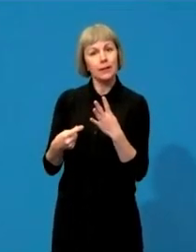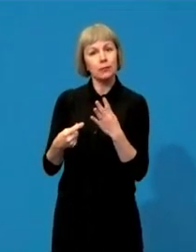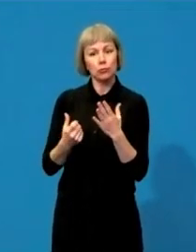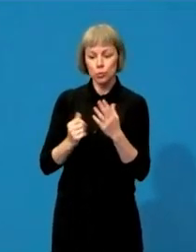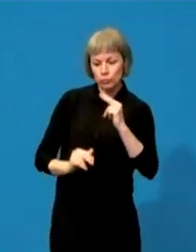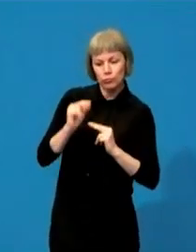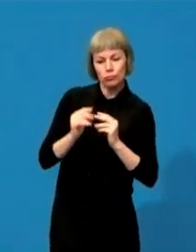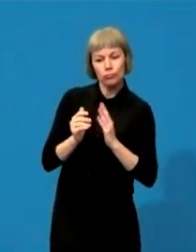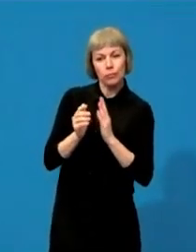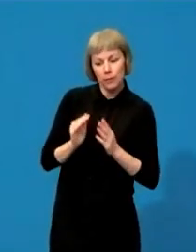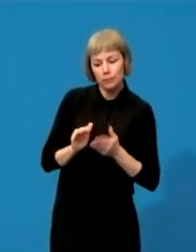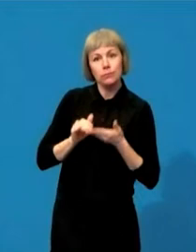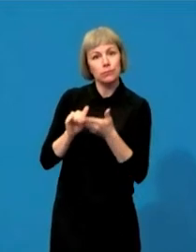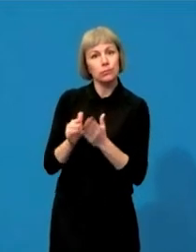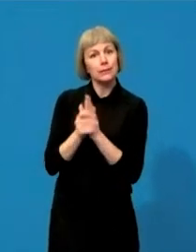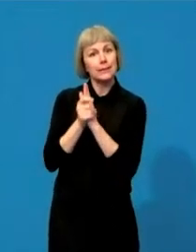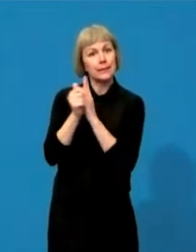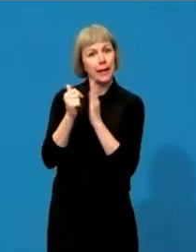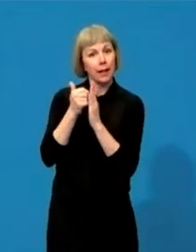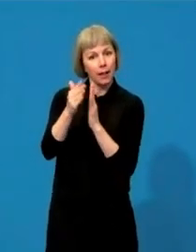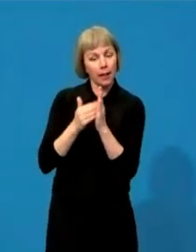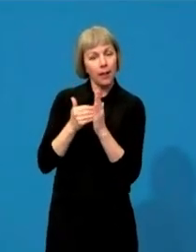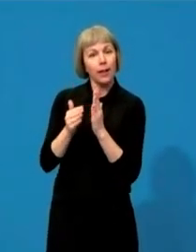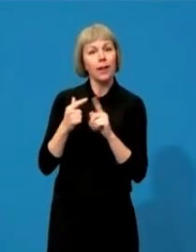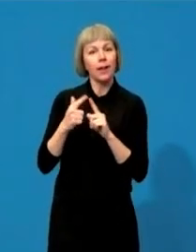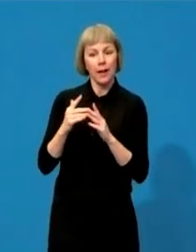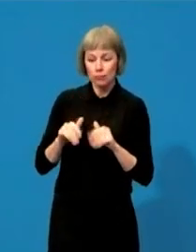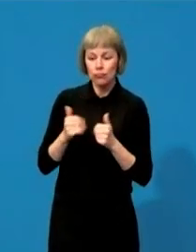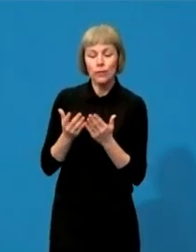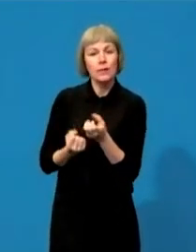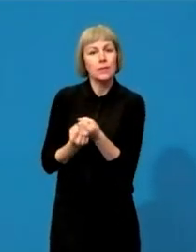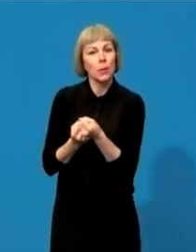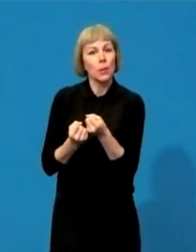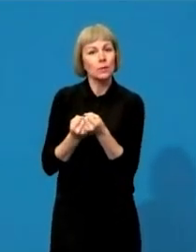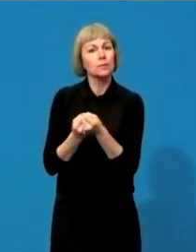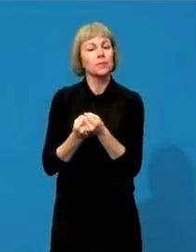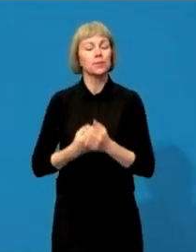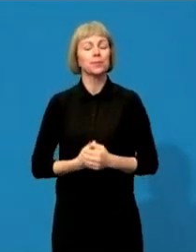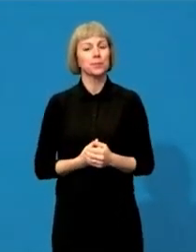artistic practices by providing supported studio spaces, a national exhibition